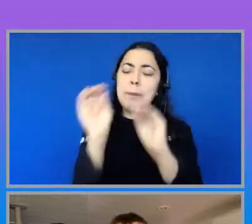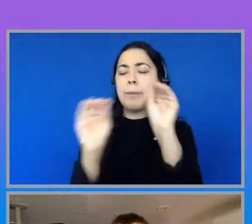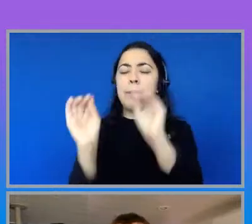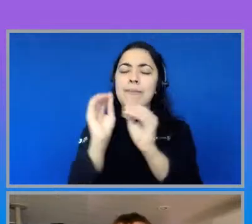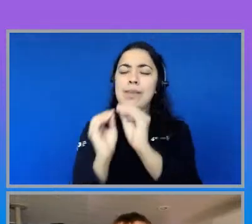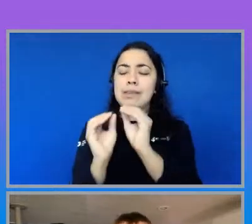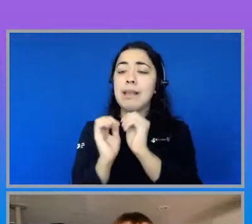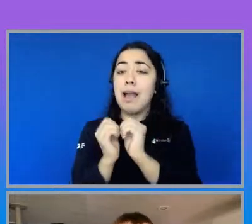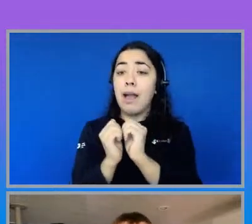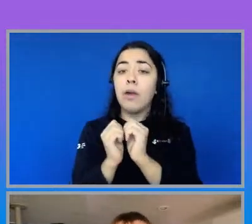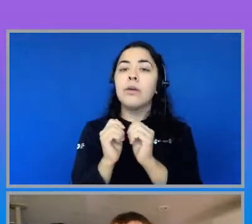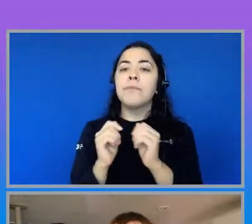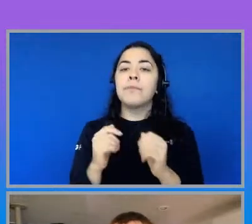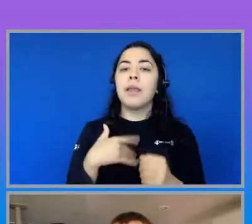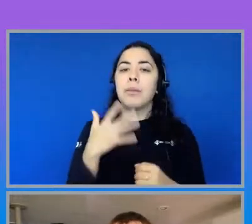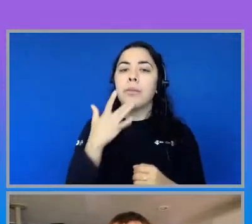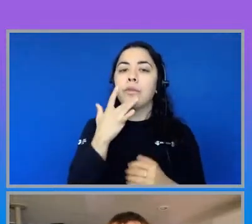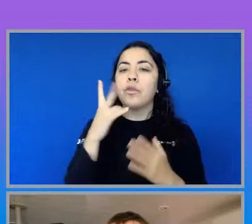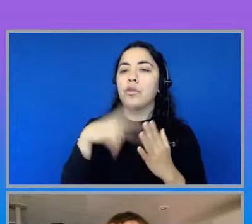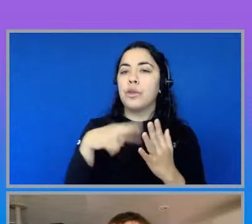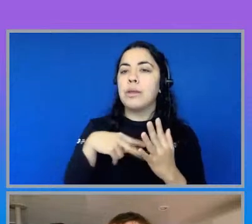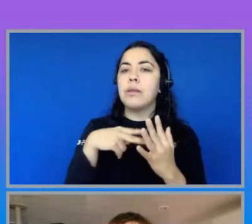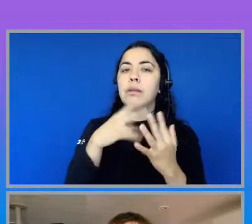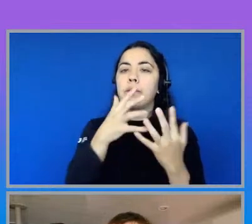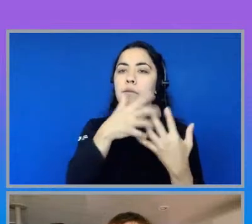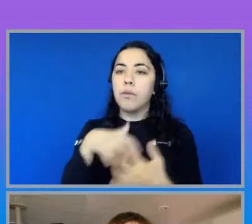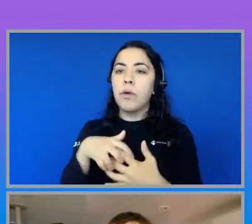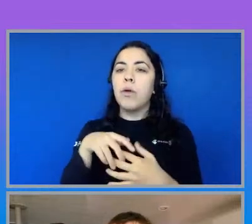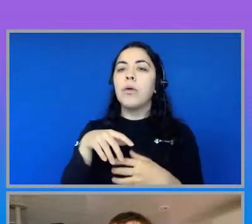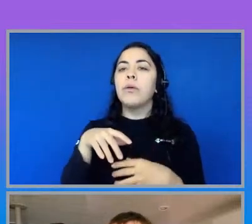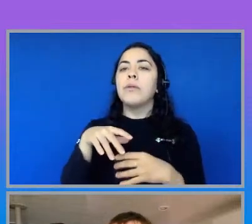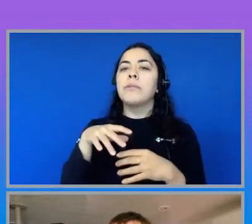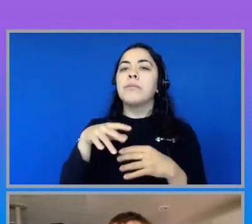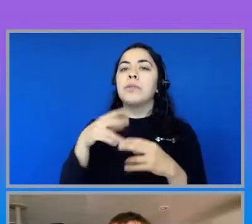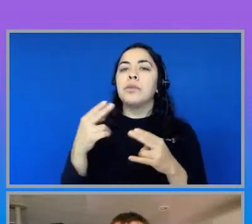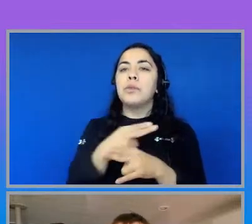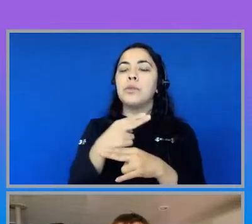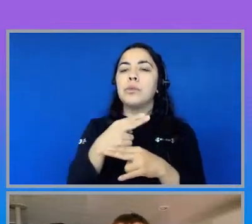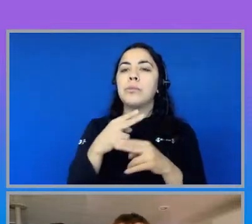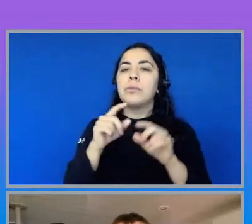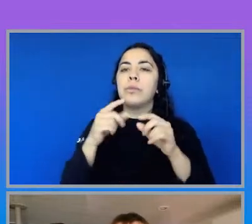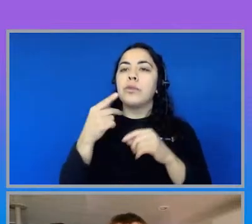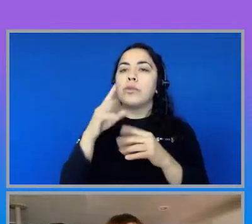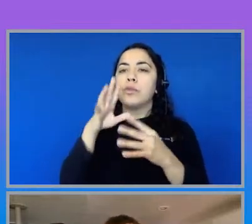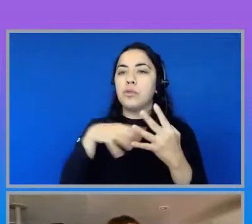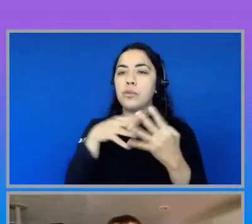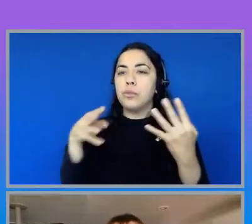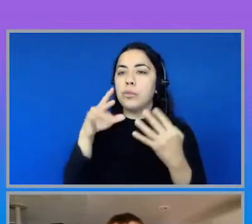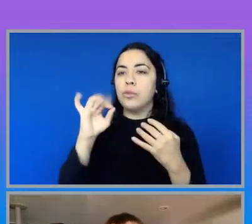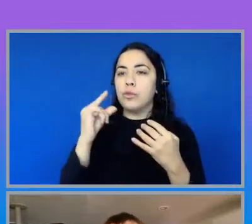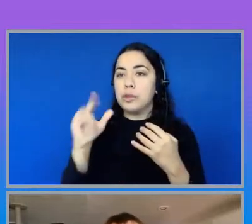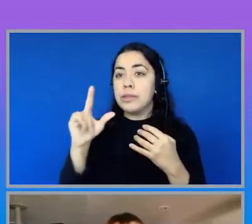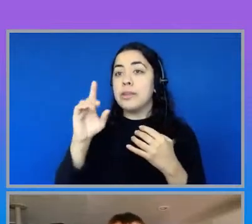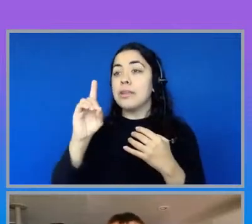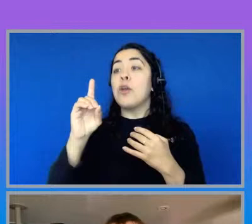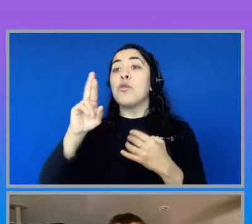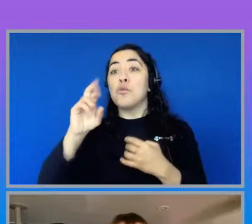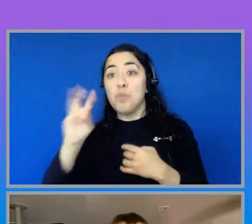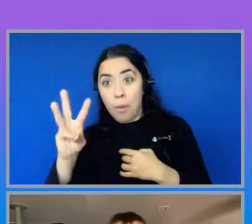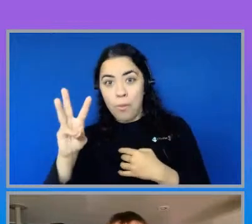sort that out by saying you wanted reading flow to have a value of grid rows. And in that